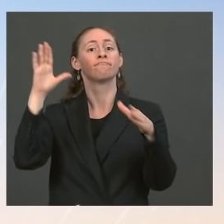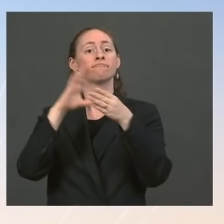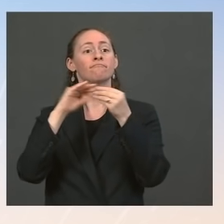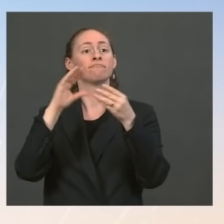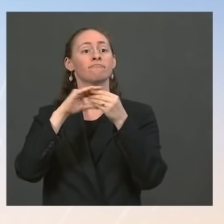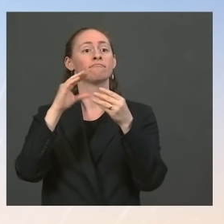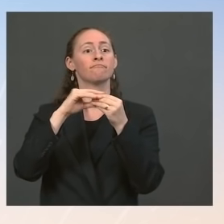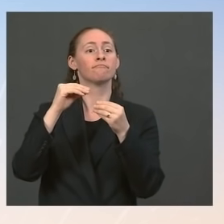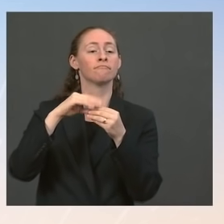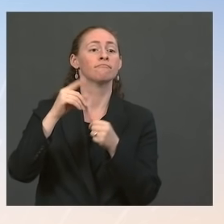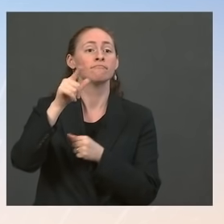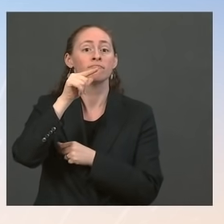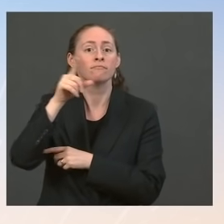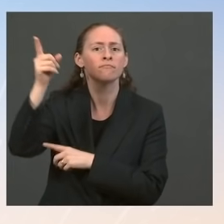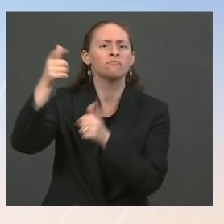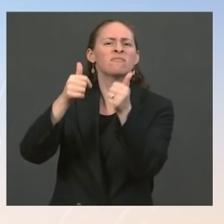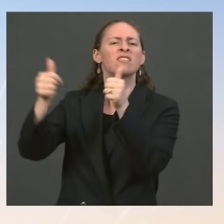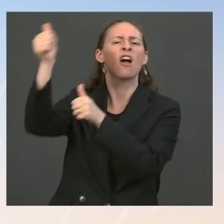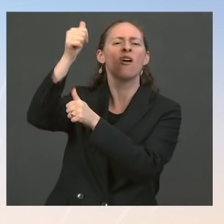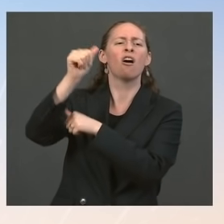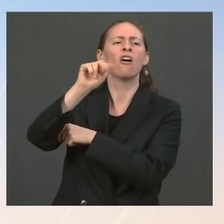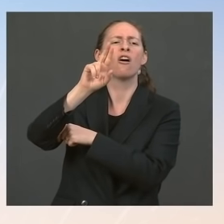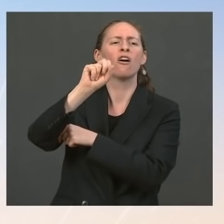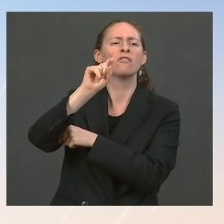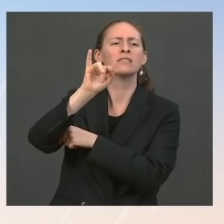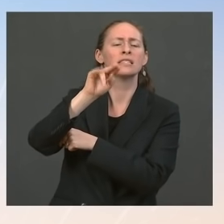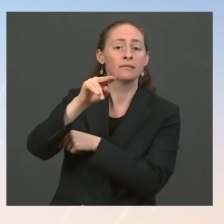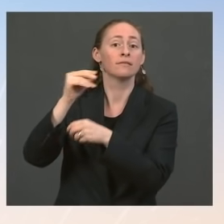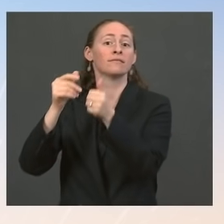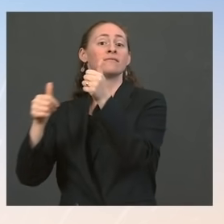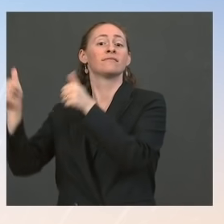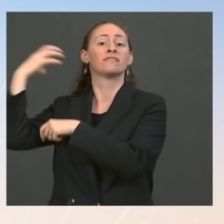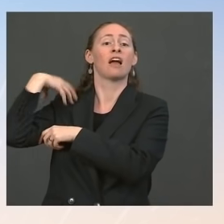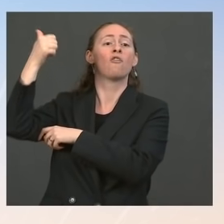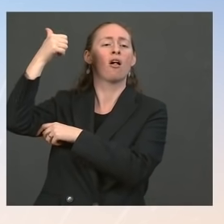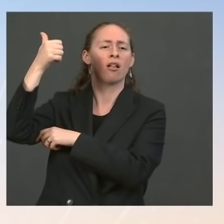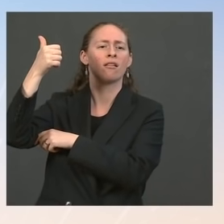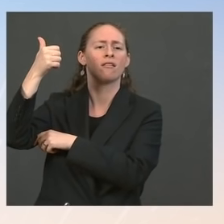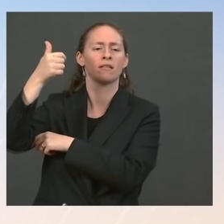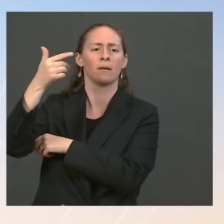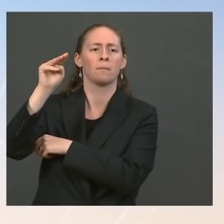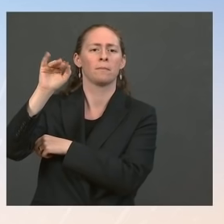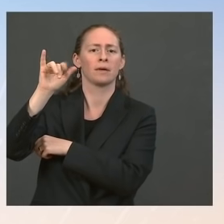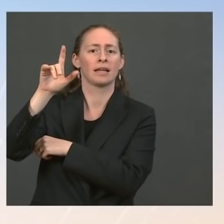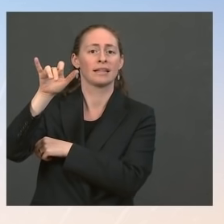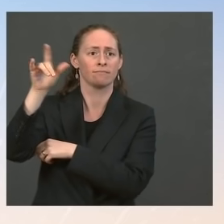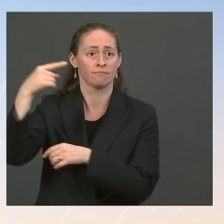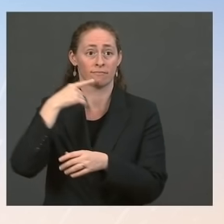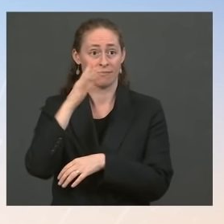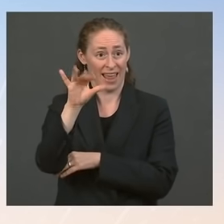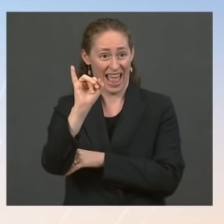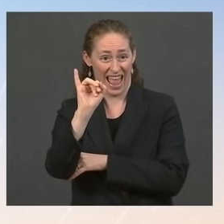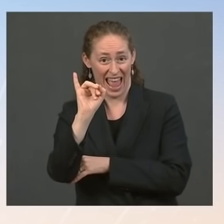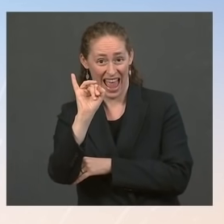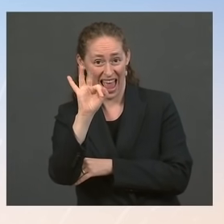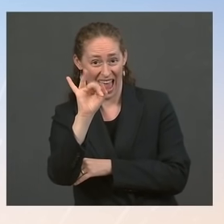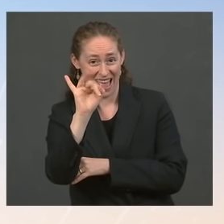by General Milley, they made clear -- Secretary Austin specifically said, "If you stayed there at a force posture of 2,500,